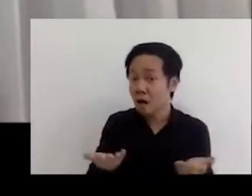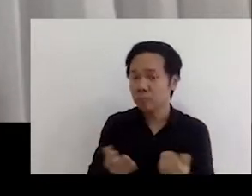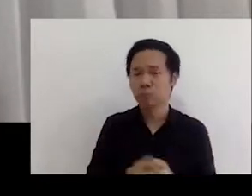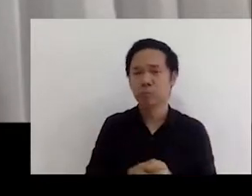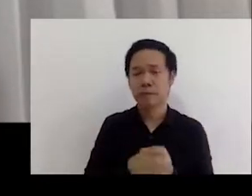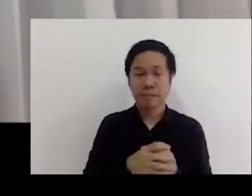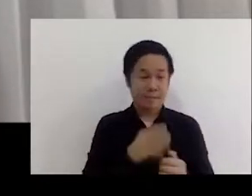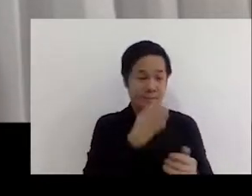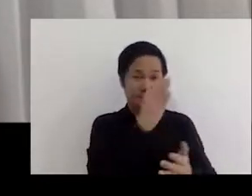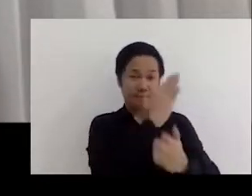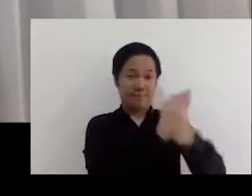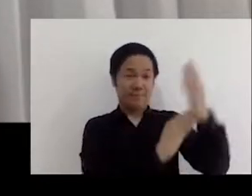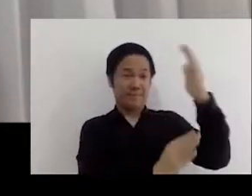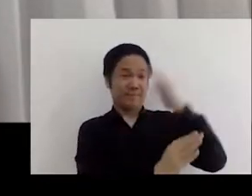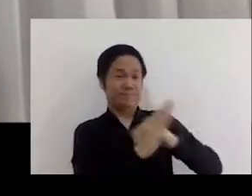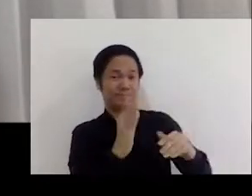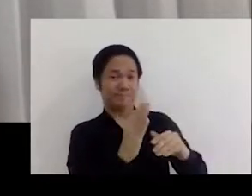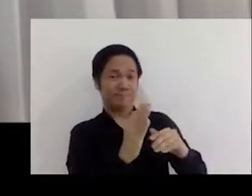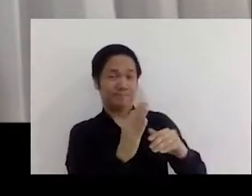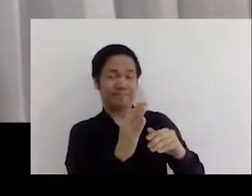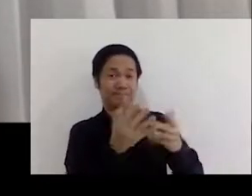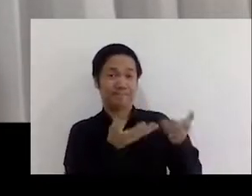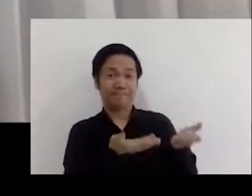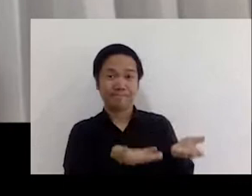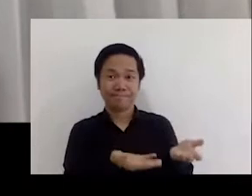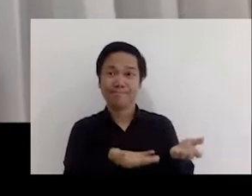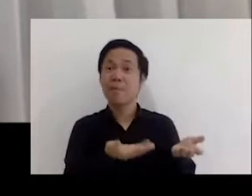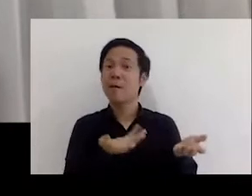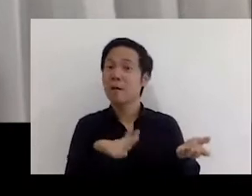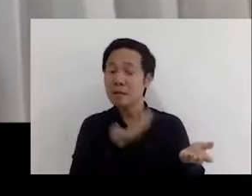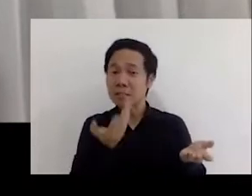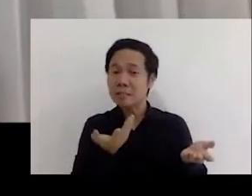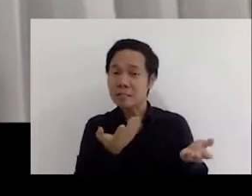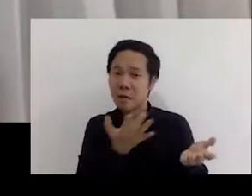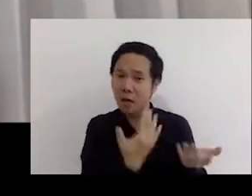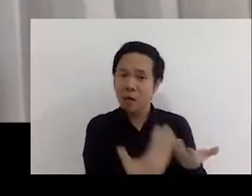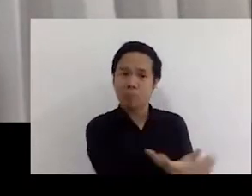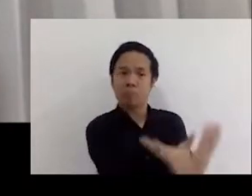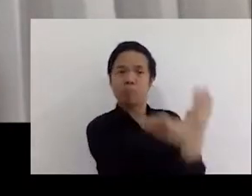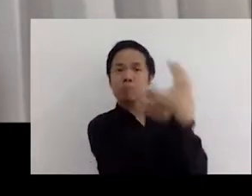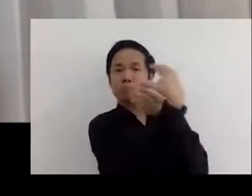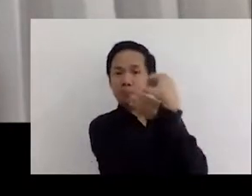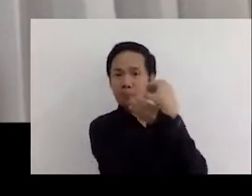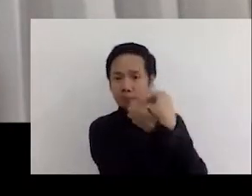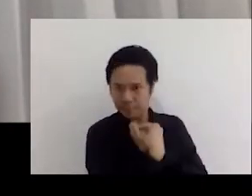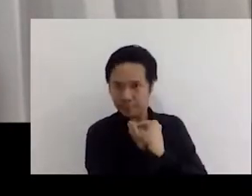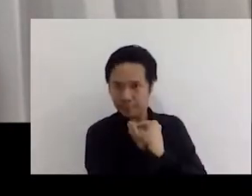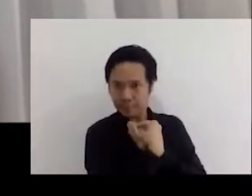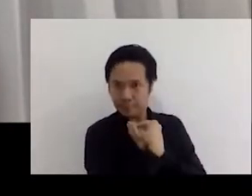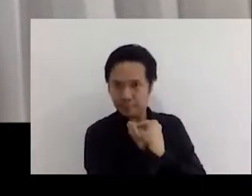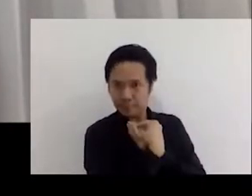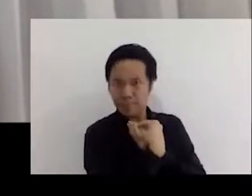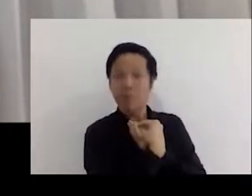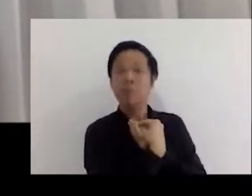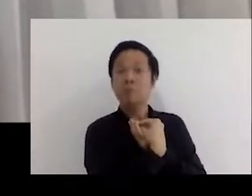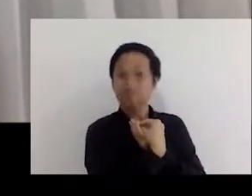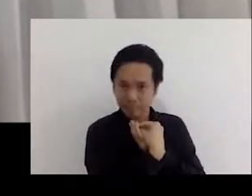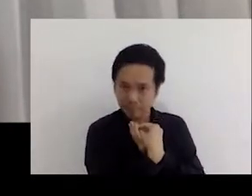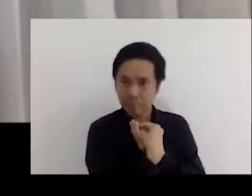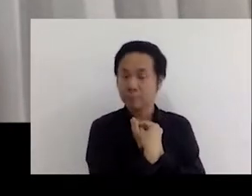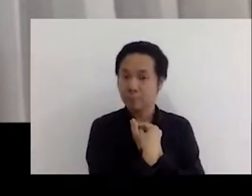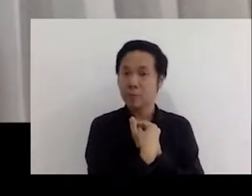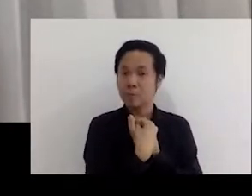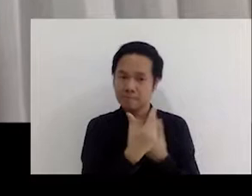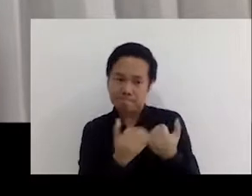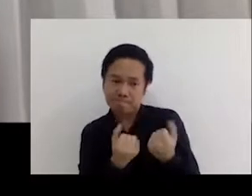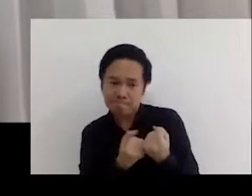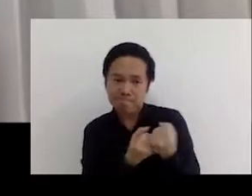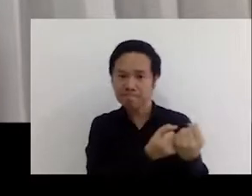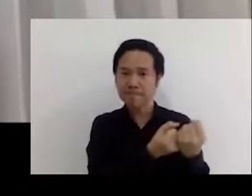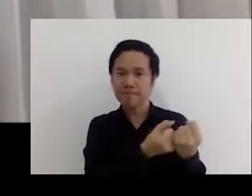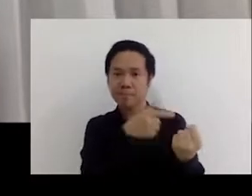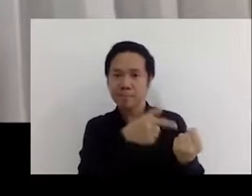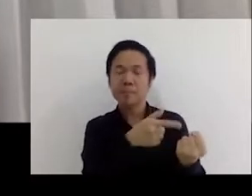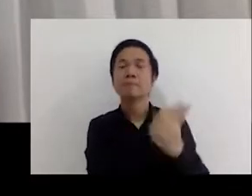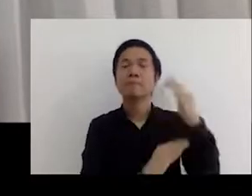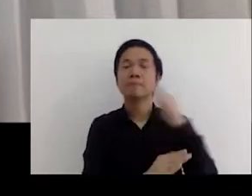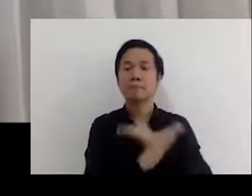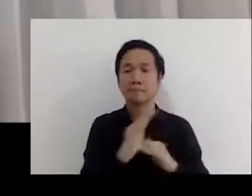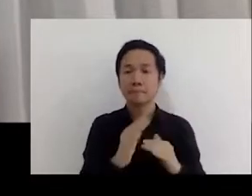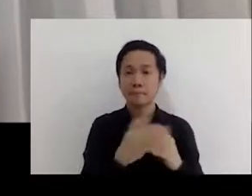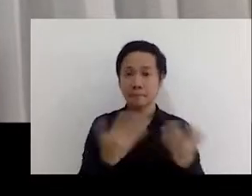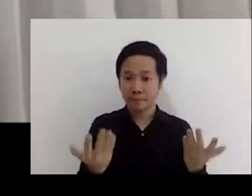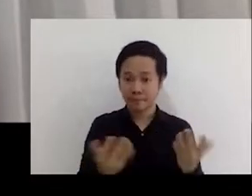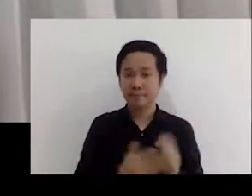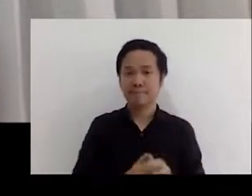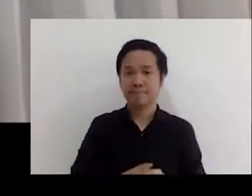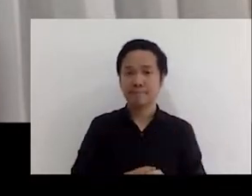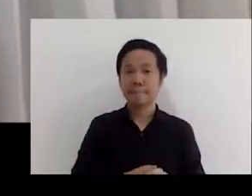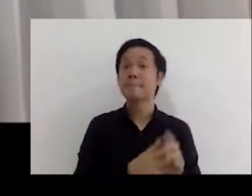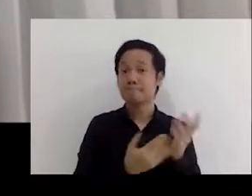to get an inclusive response to the pandemic for persons with disabilities, based on some pillars.